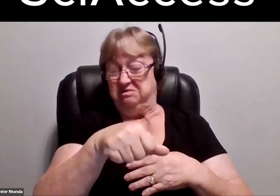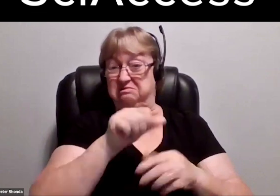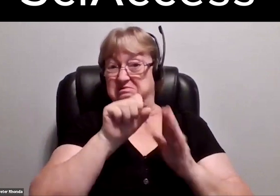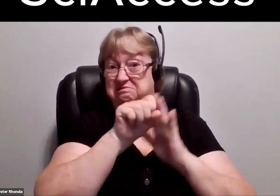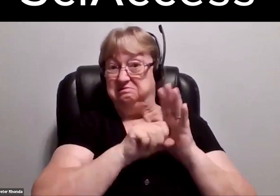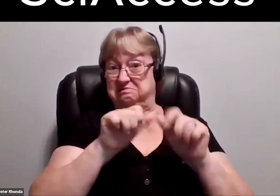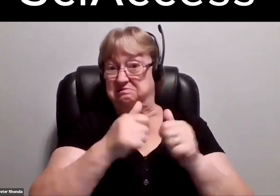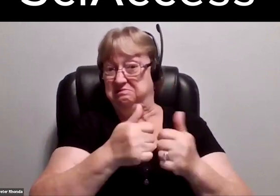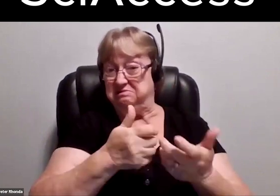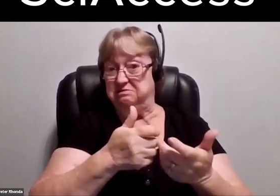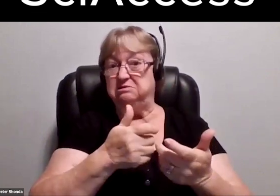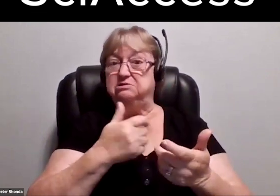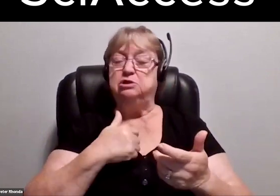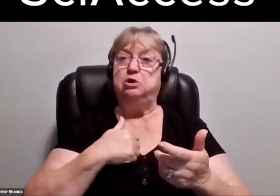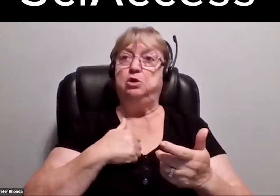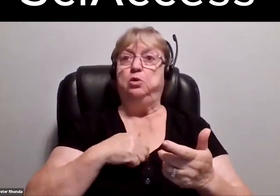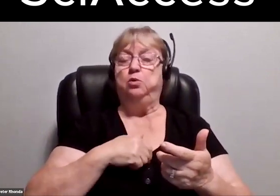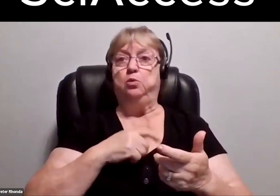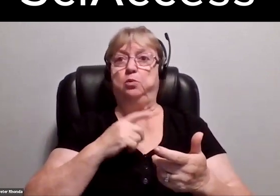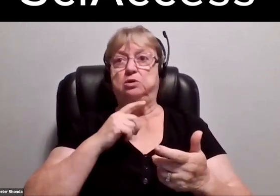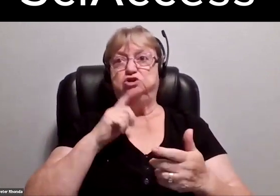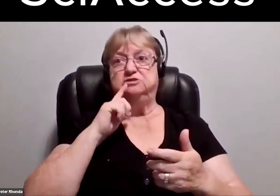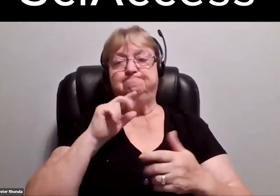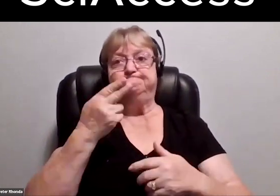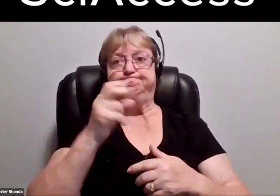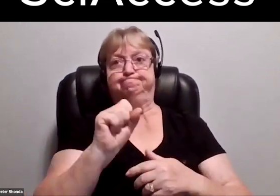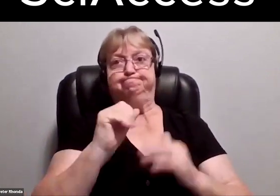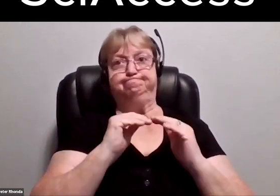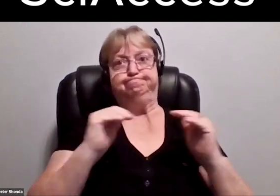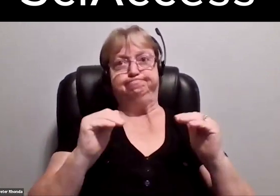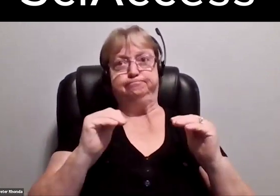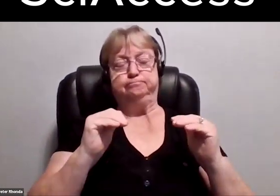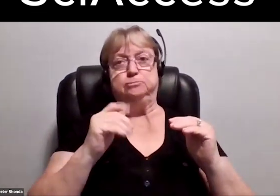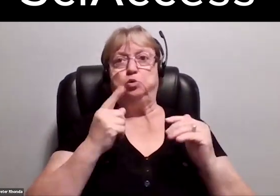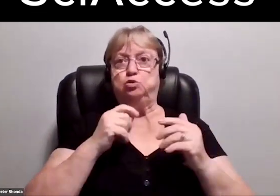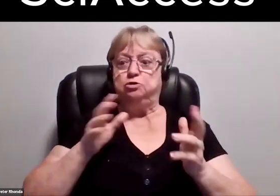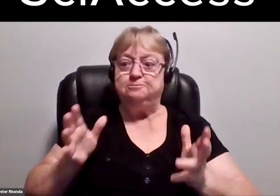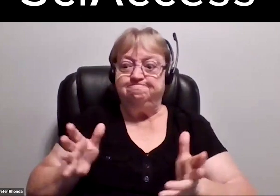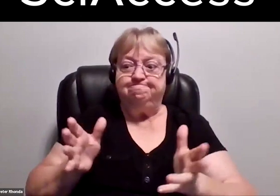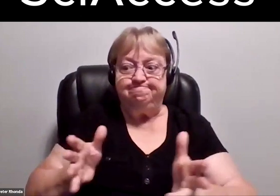we're looking really at the high school level because we're trying to motivate these students to apply to college.